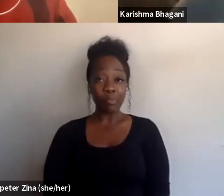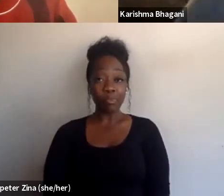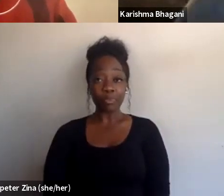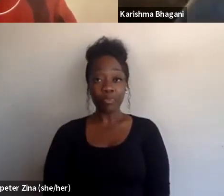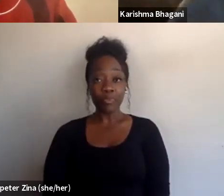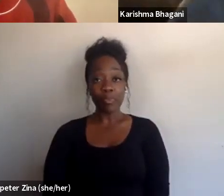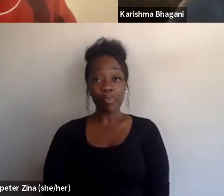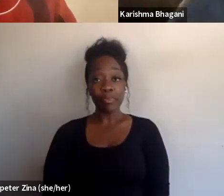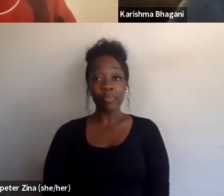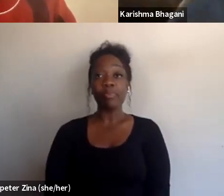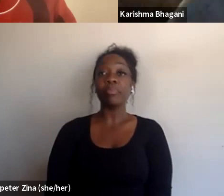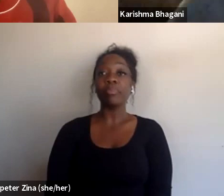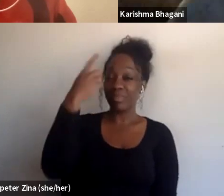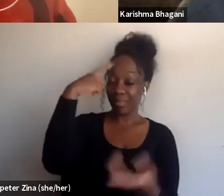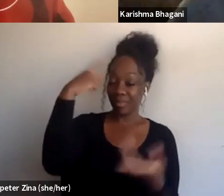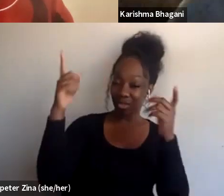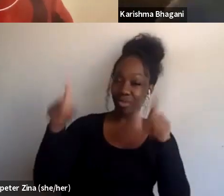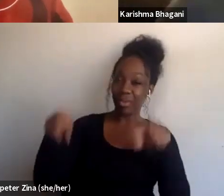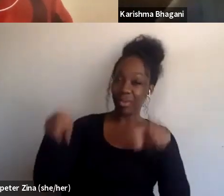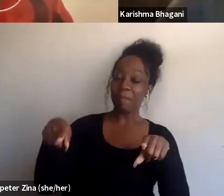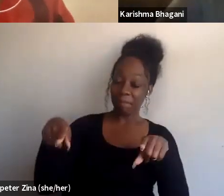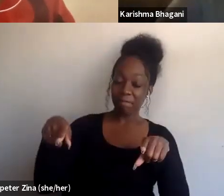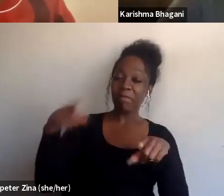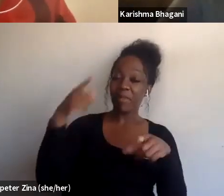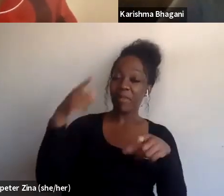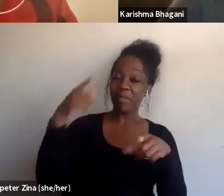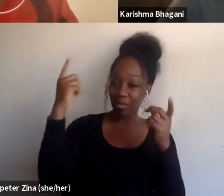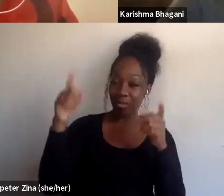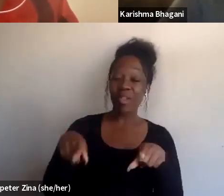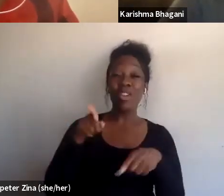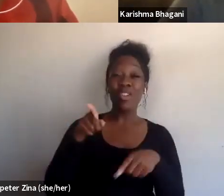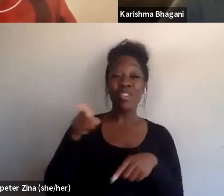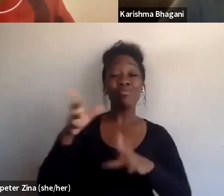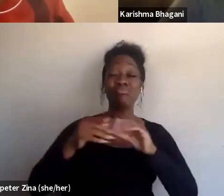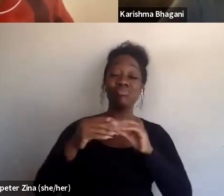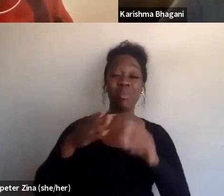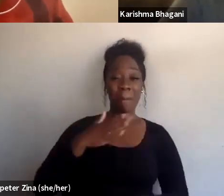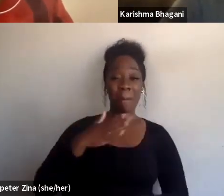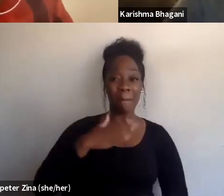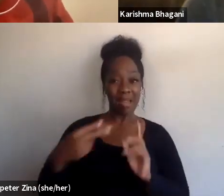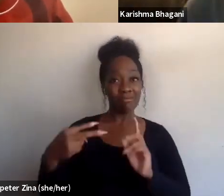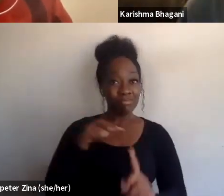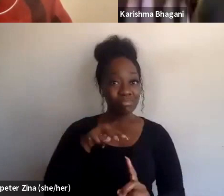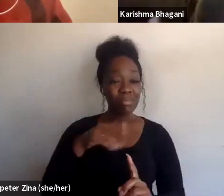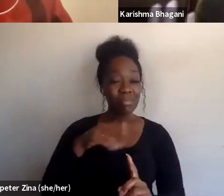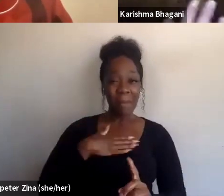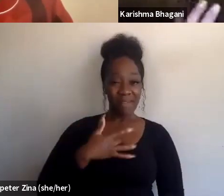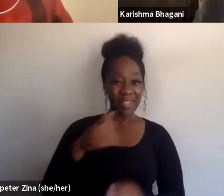Yeah, feelings are mutual really. I think you really also expressed my feelings, sentiments about it especially when you spoke